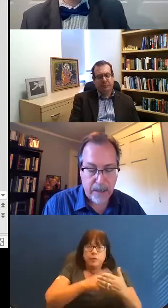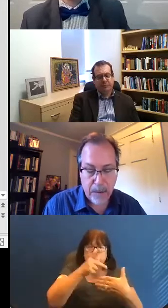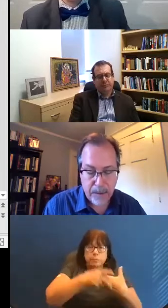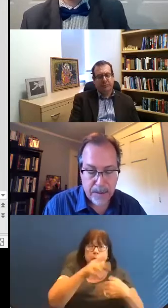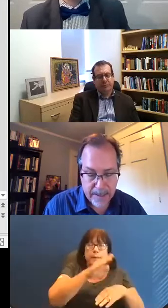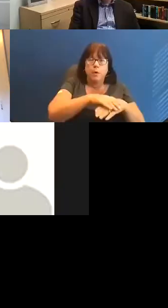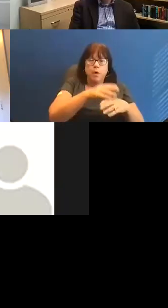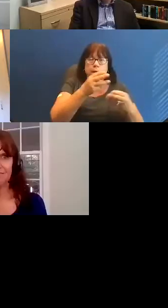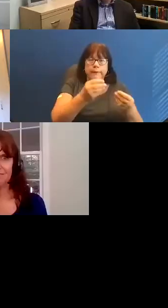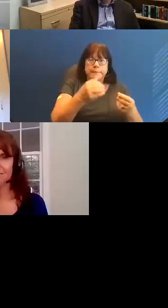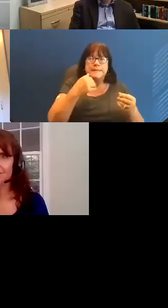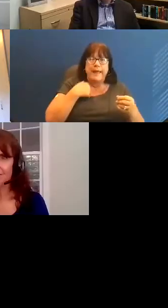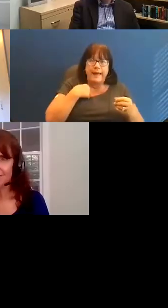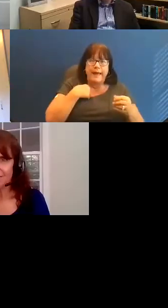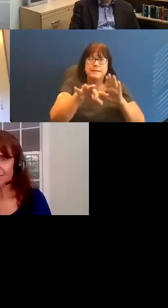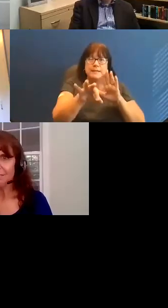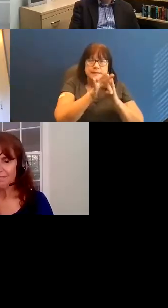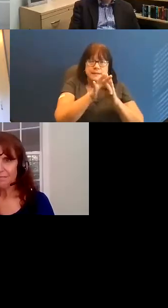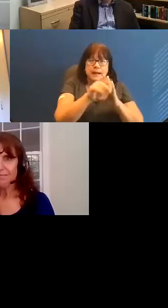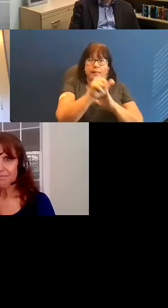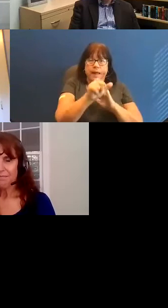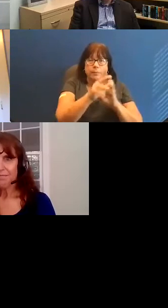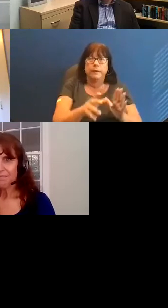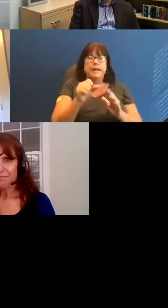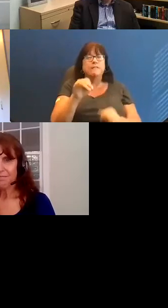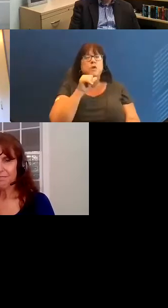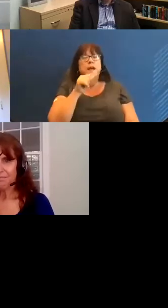know who yours is, you can reach out to me or you can check the list that's provided on the library,